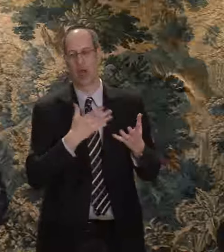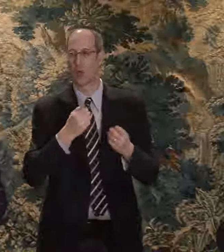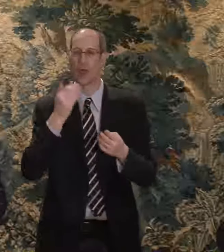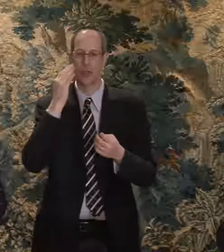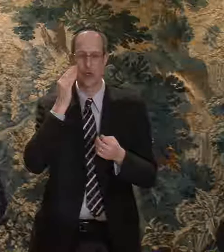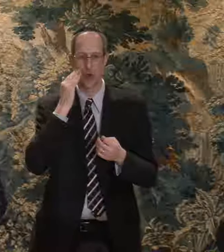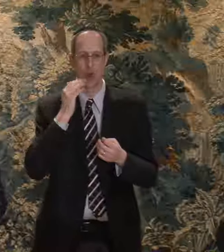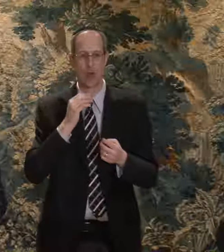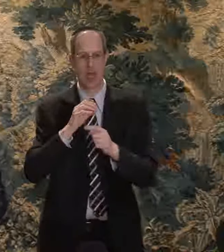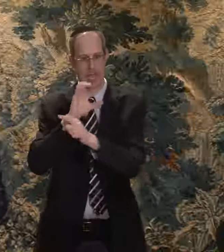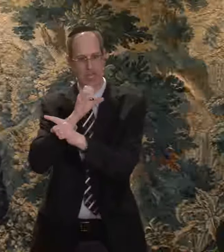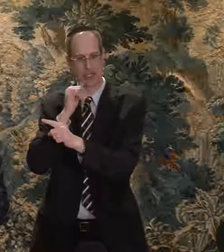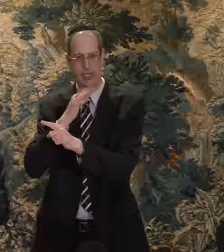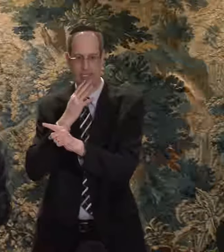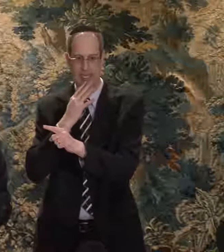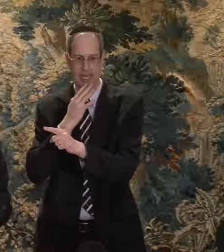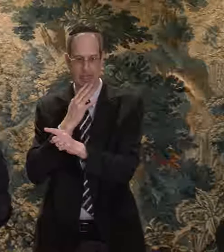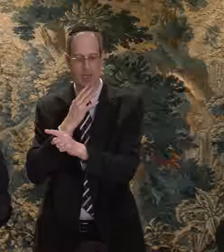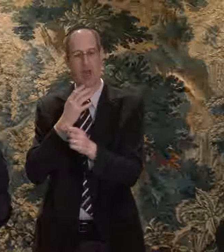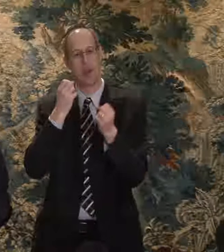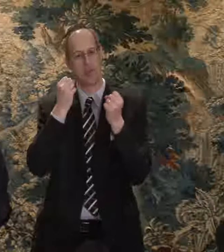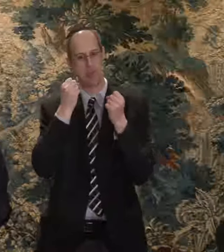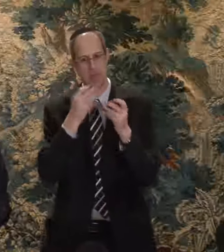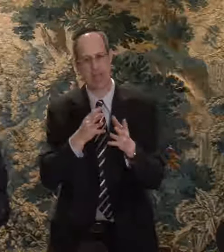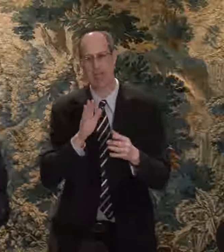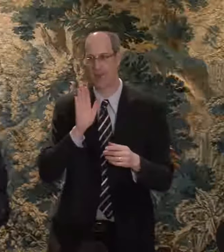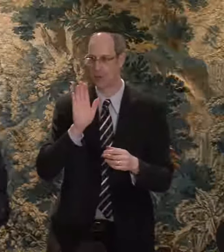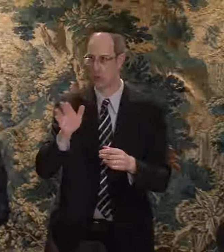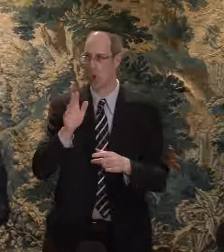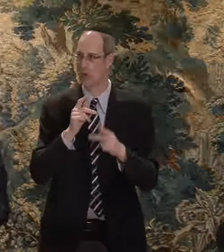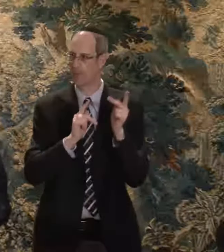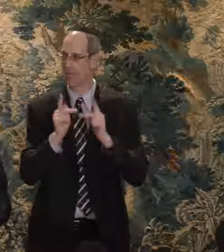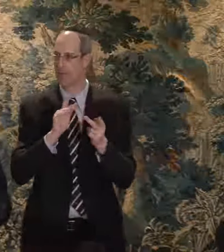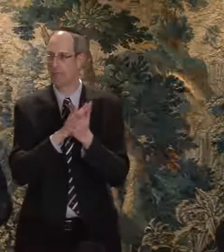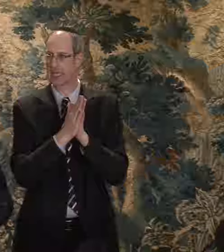Husseini said that many of those people that became good early Hodder the